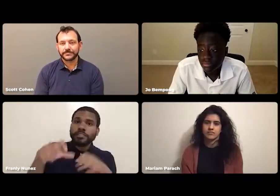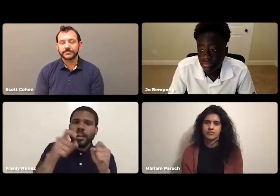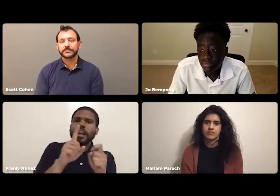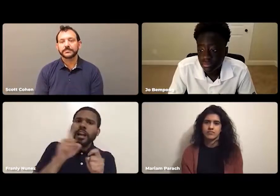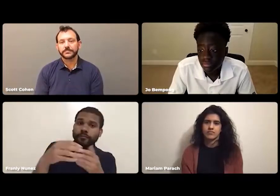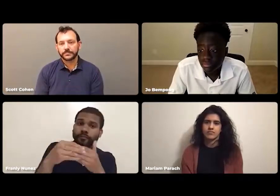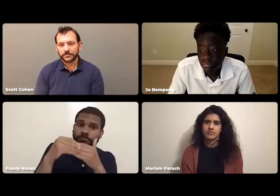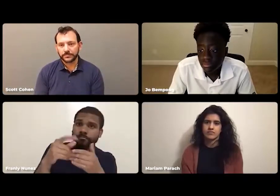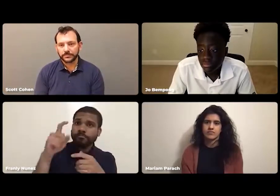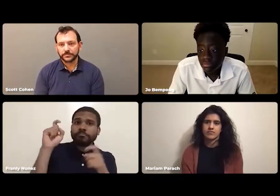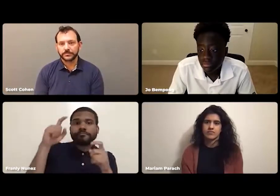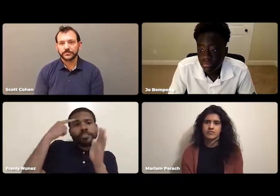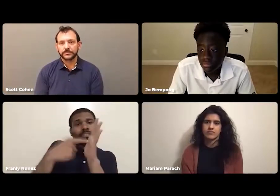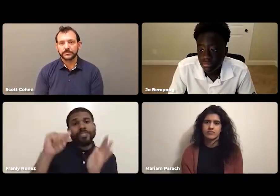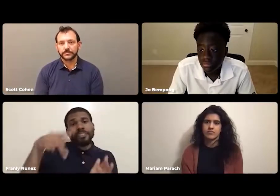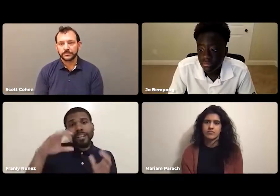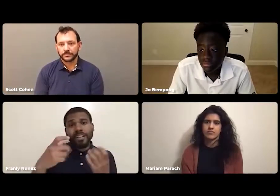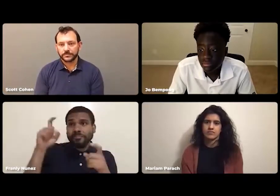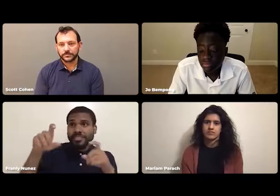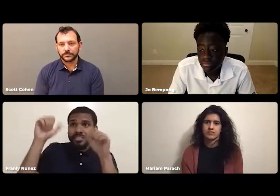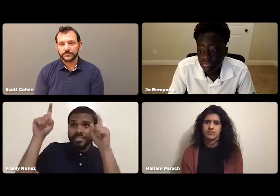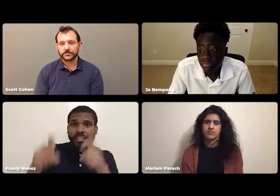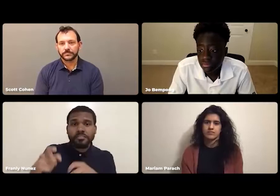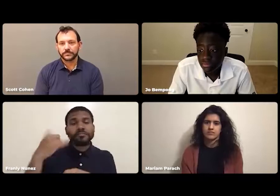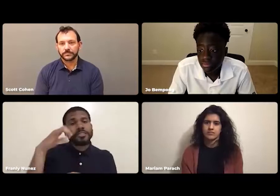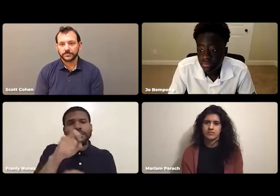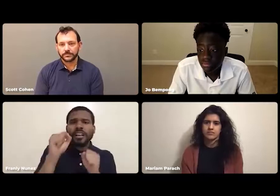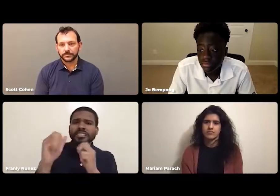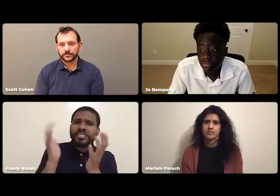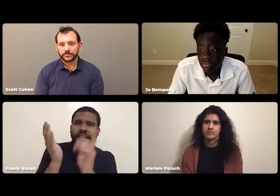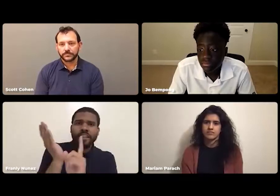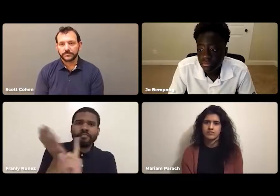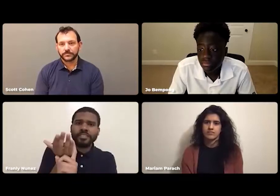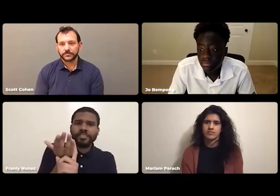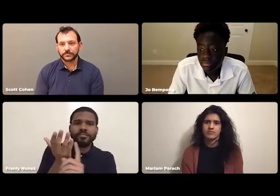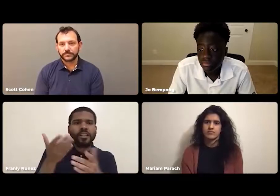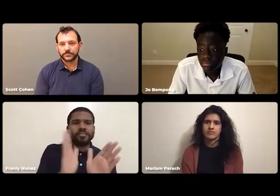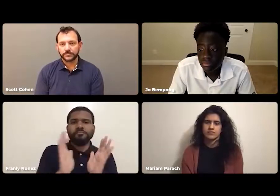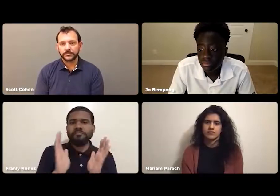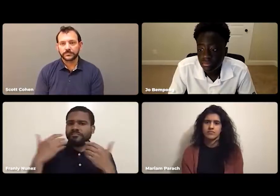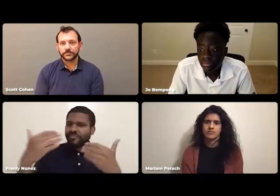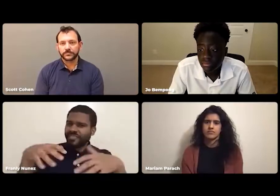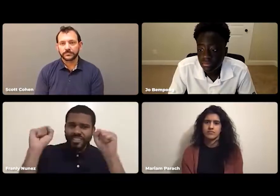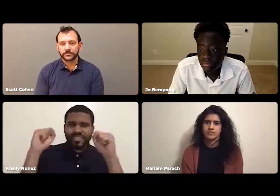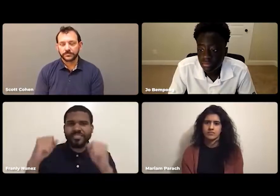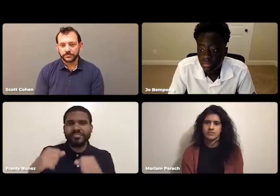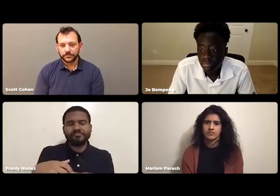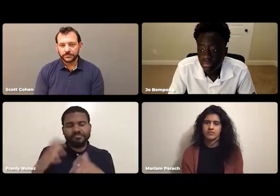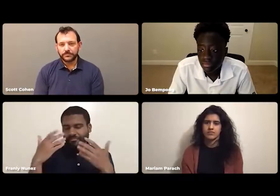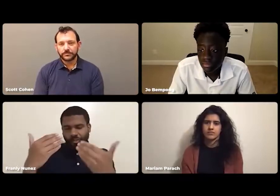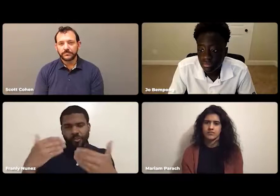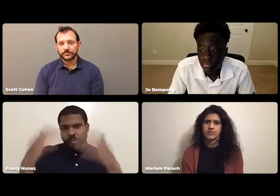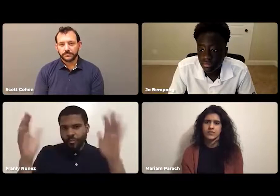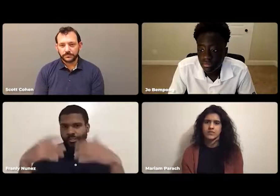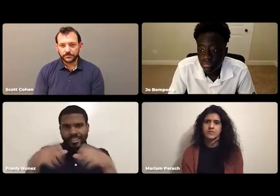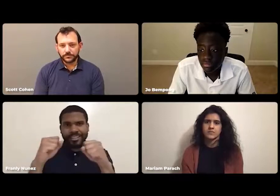For deaf youth, whether you think a class is hard or not, AP or not, dive right in.